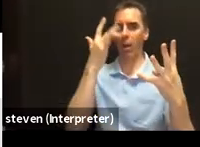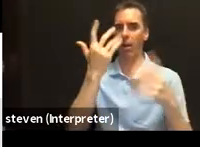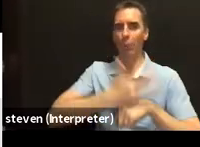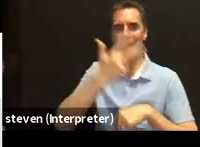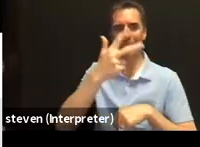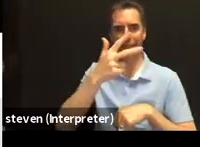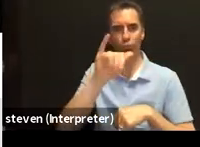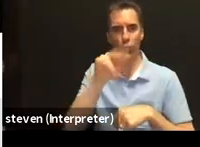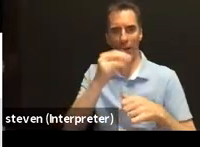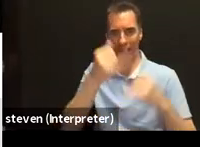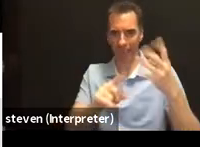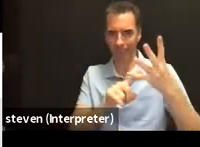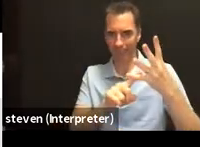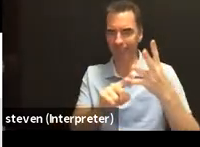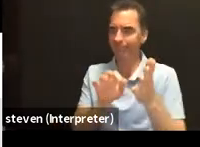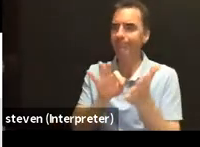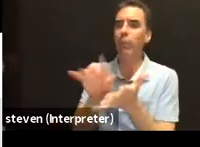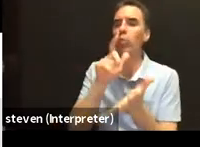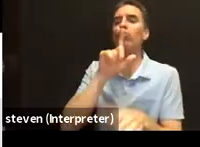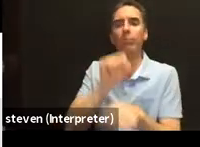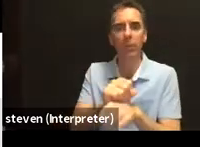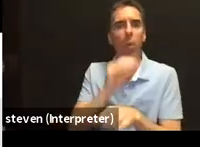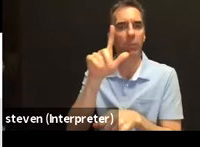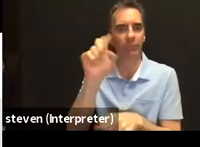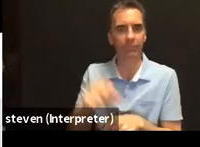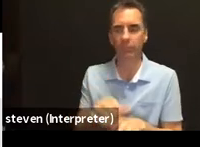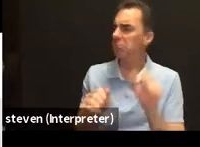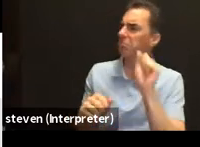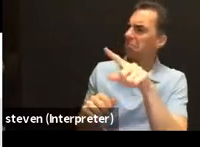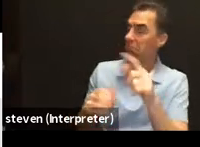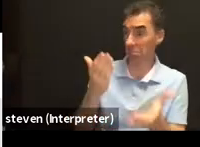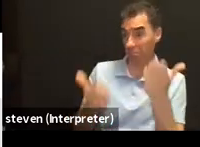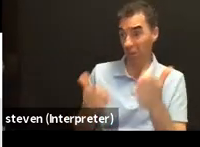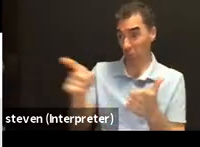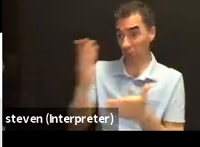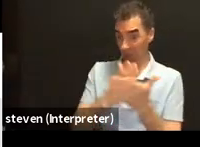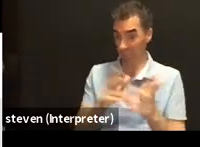Natalie Chavez: So do you feel like this number could actually be larger. I mean, just because you couldn't capture everybody in that point in time.